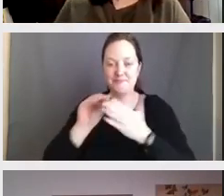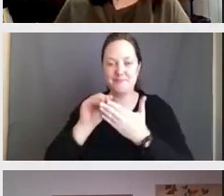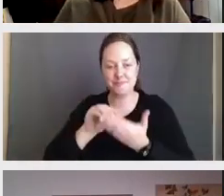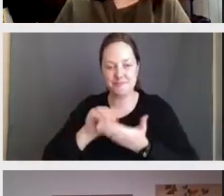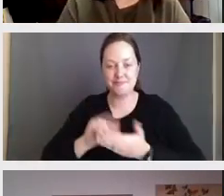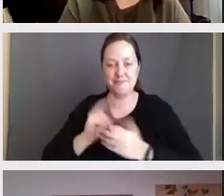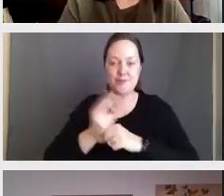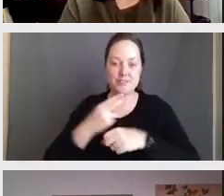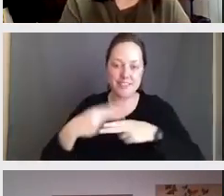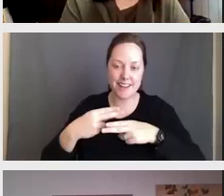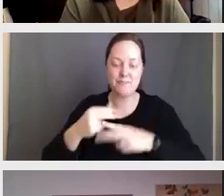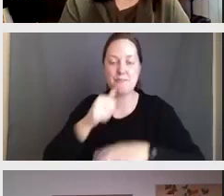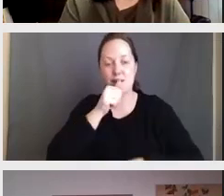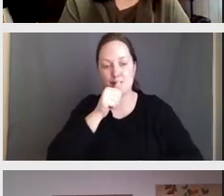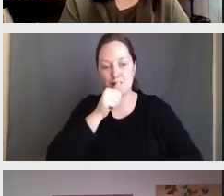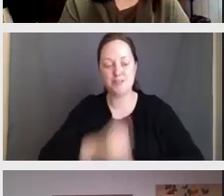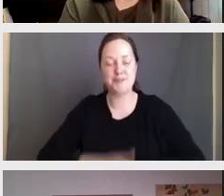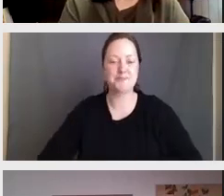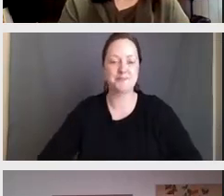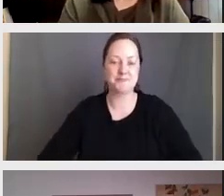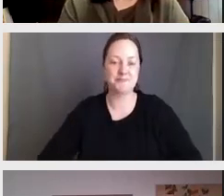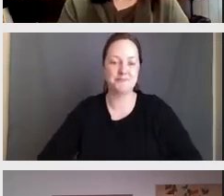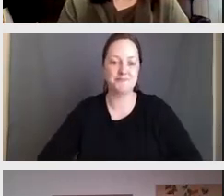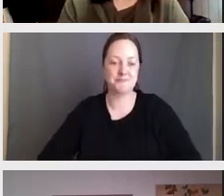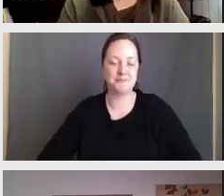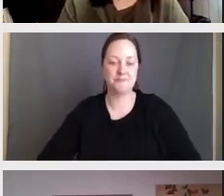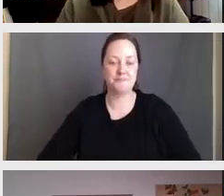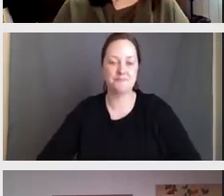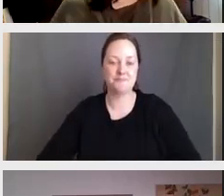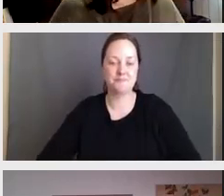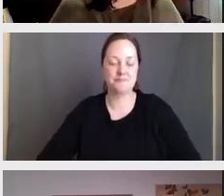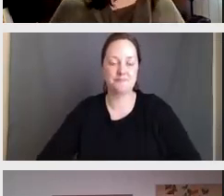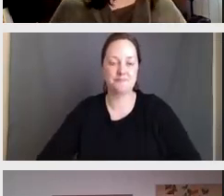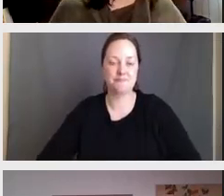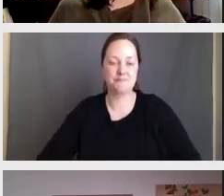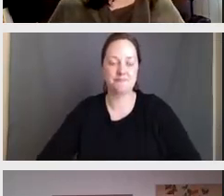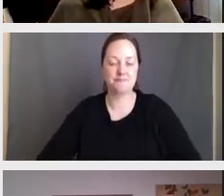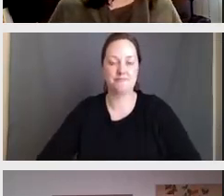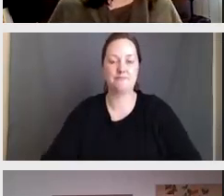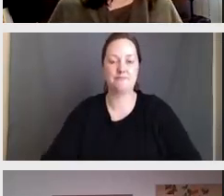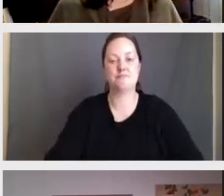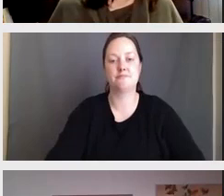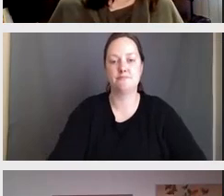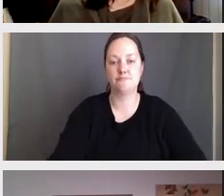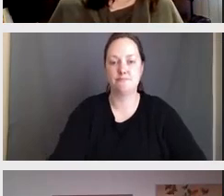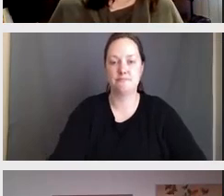But, that's how you would do it.